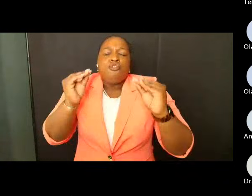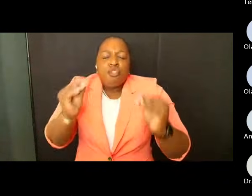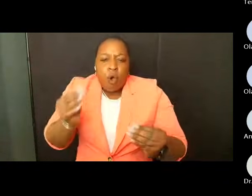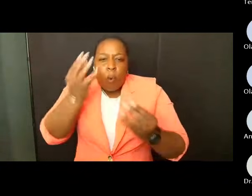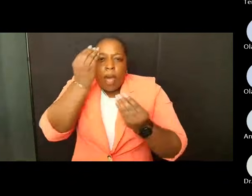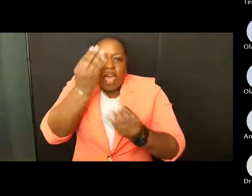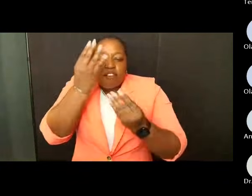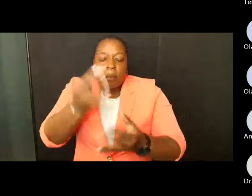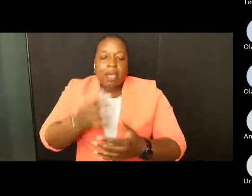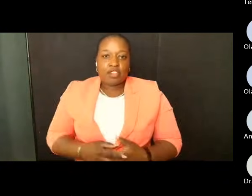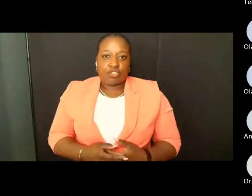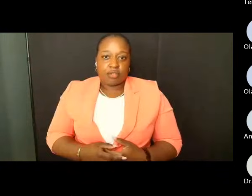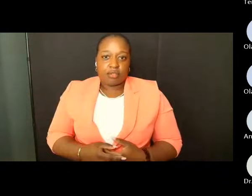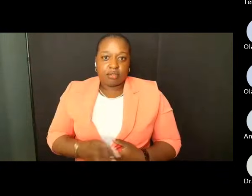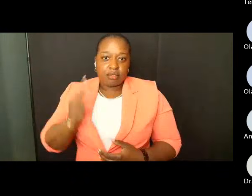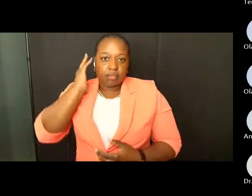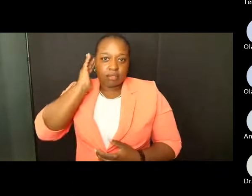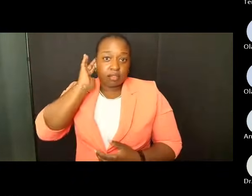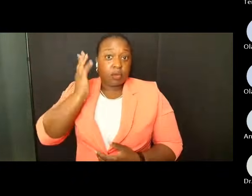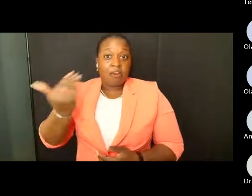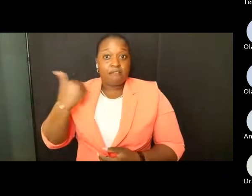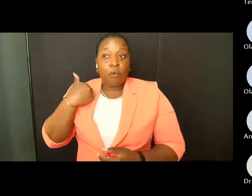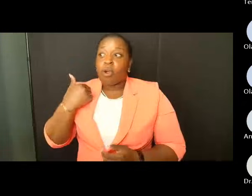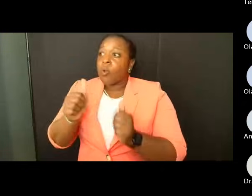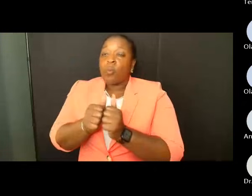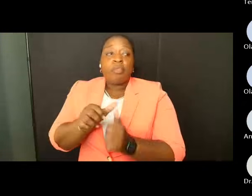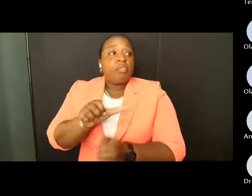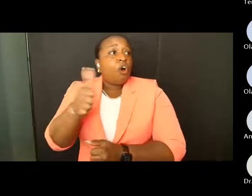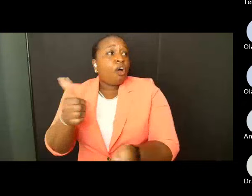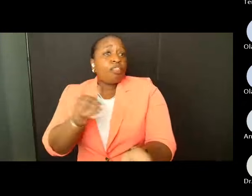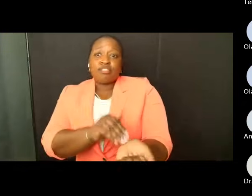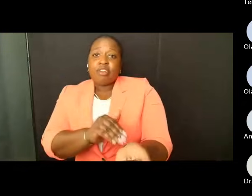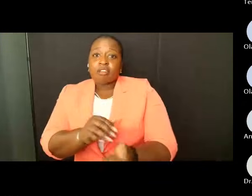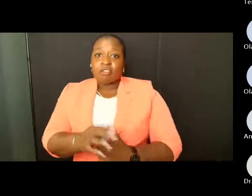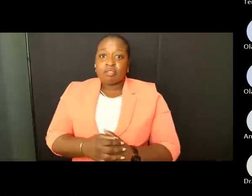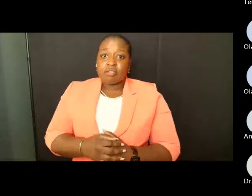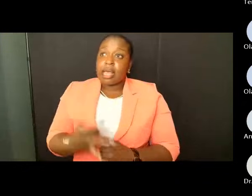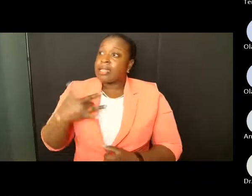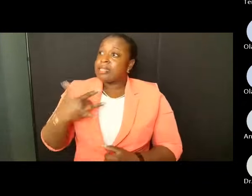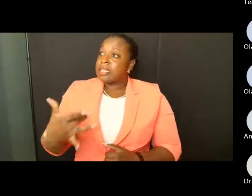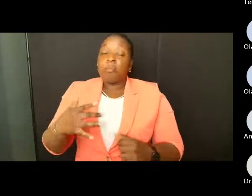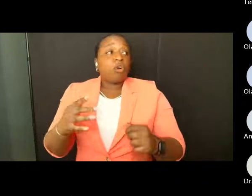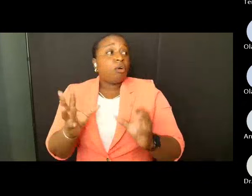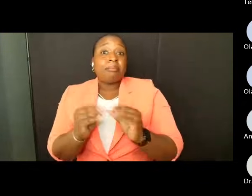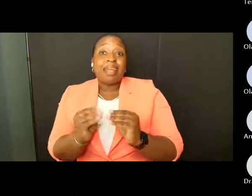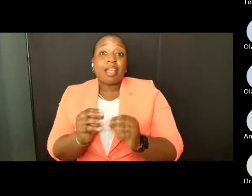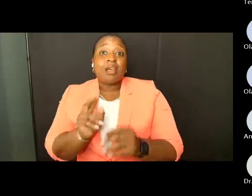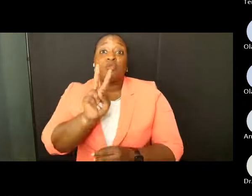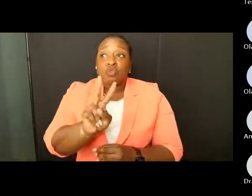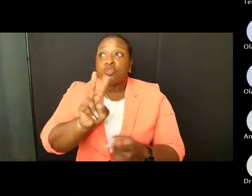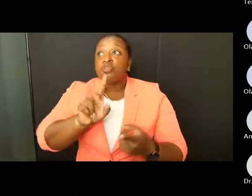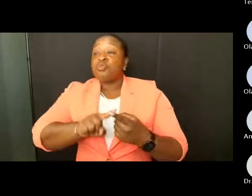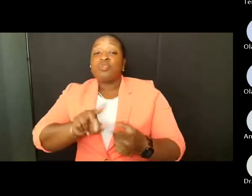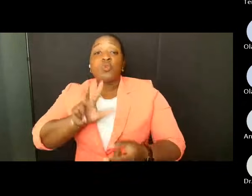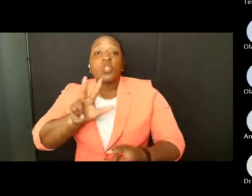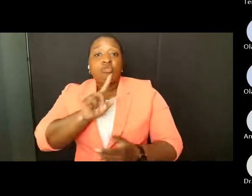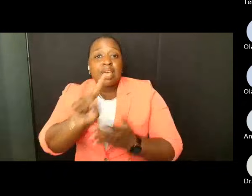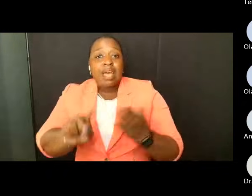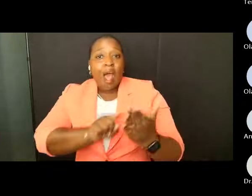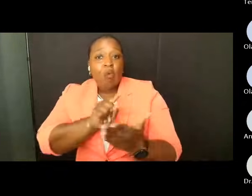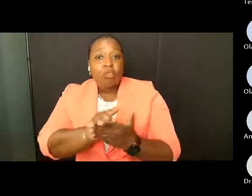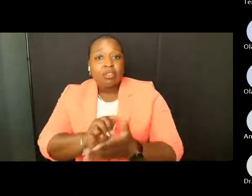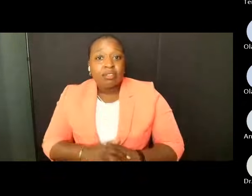where they came. A typical meeting is two to three hours. And while shared decision making